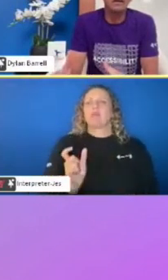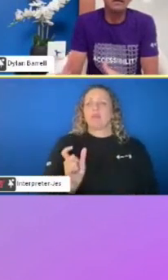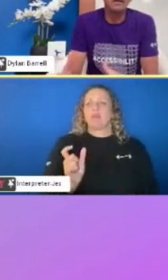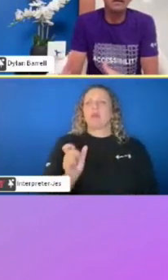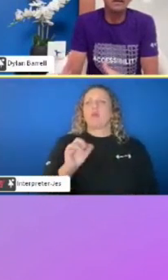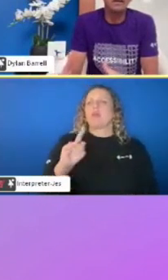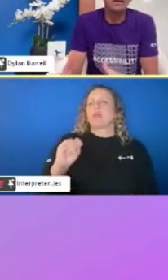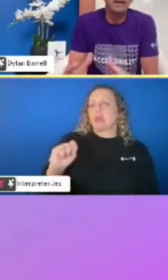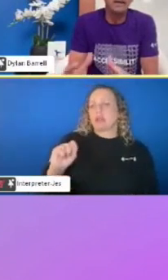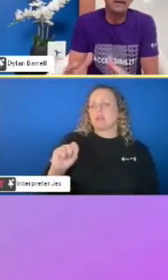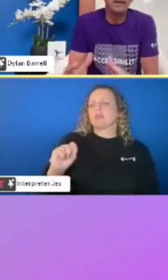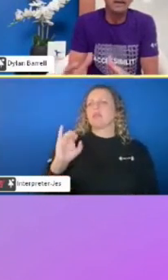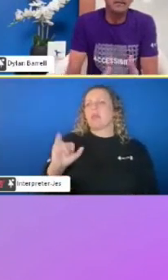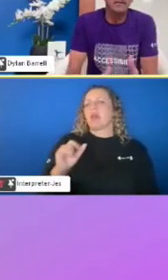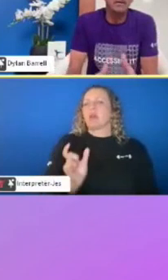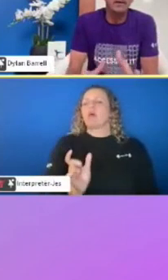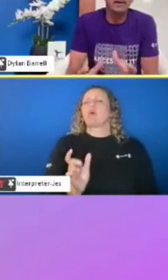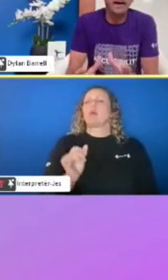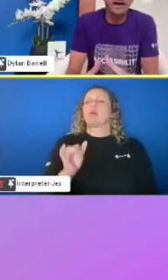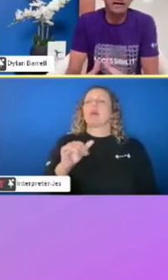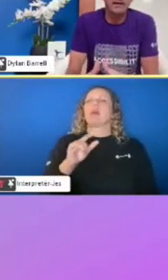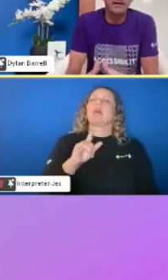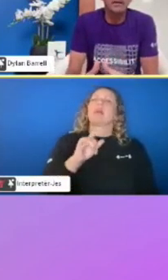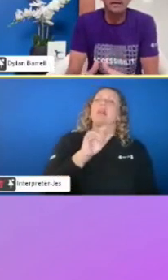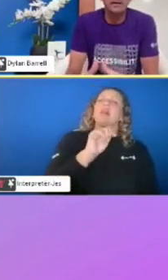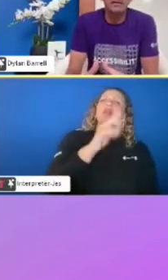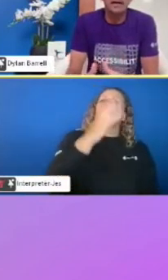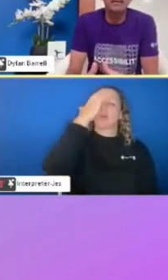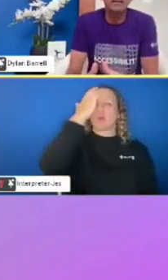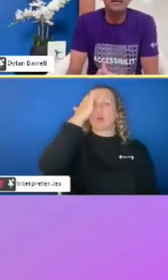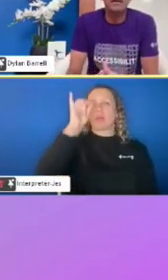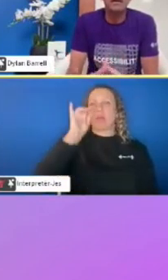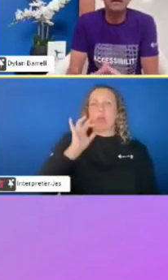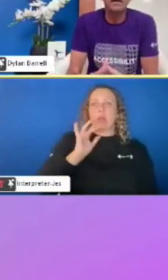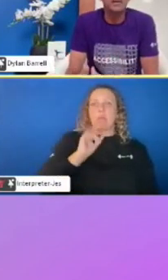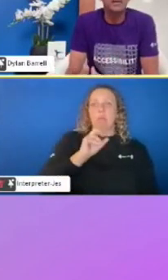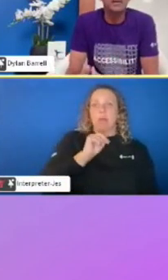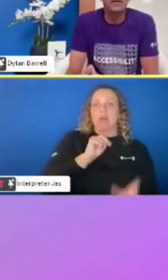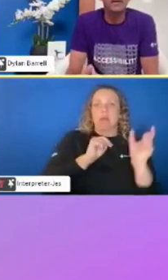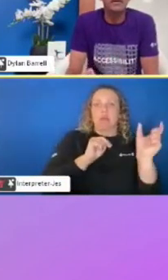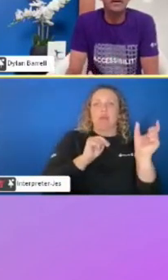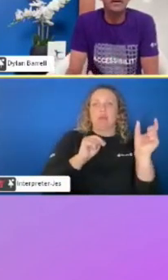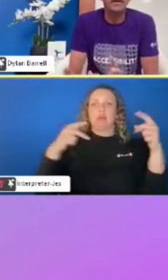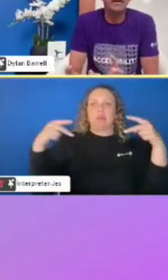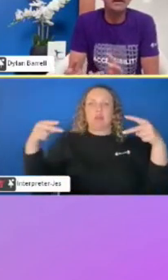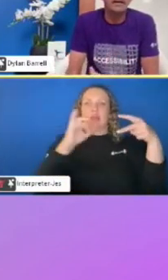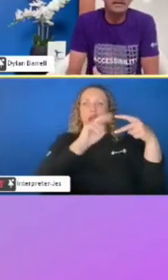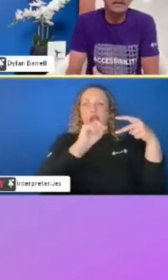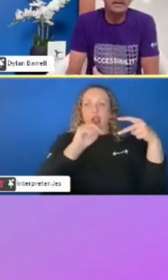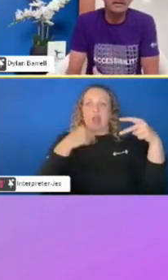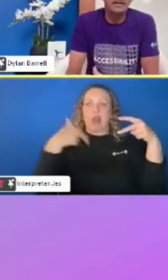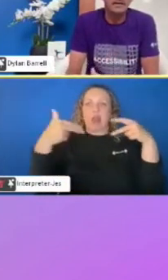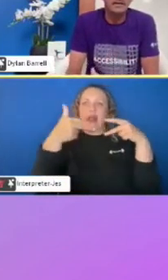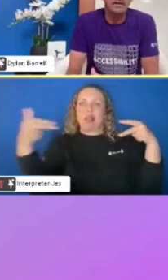Now, the linter knows that that button with that icon inside of it that doesn't have a label attribute on it,